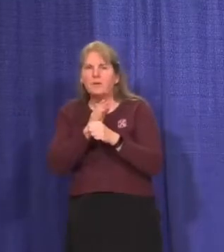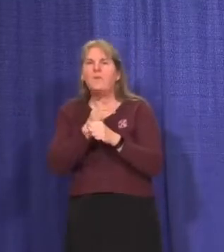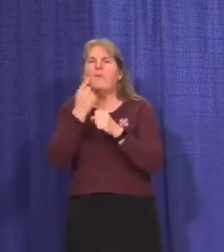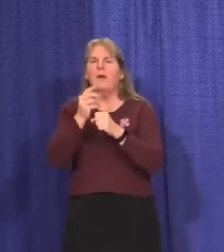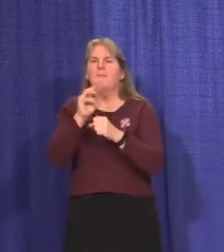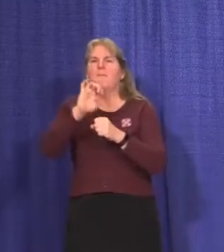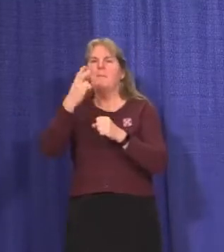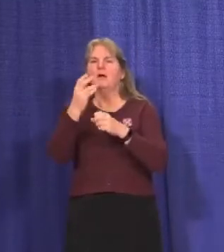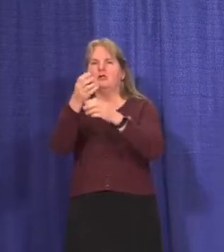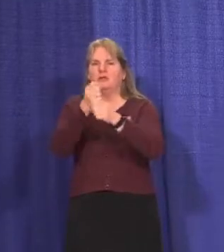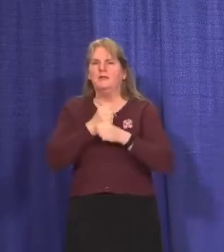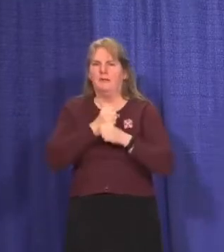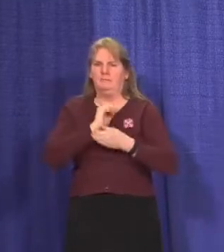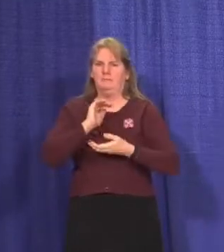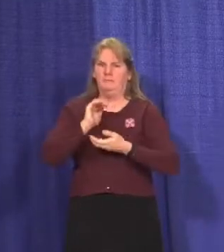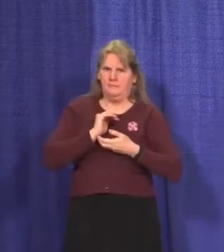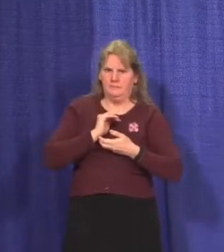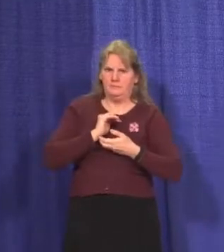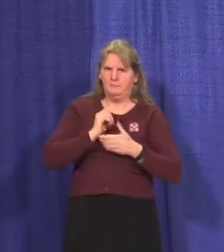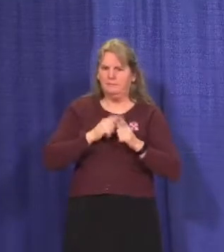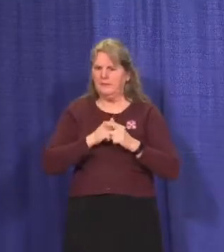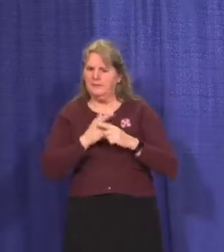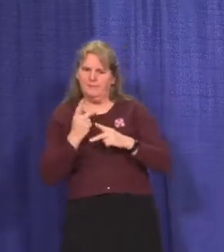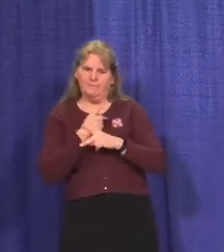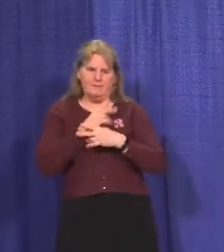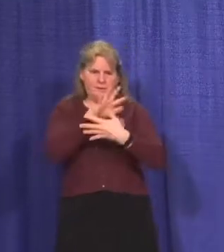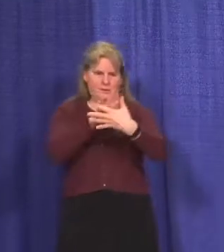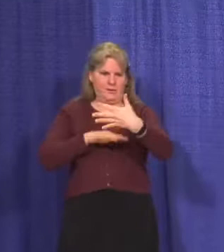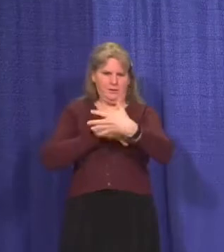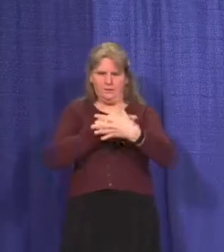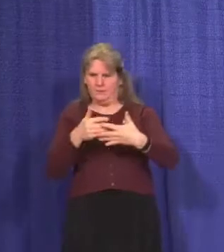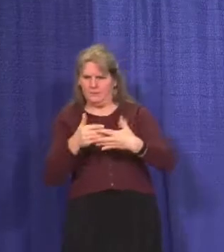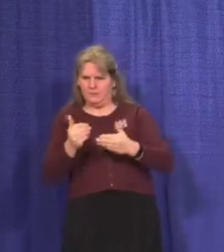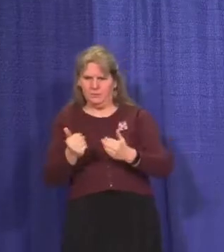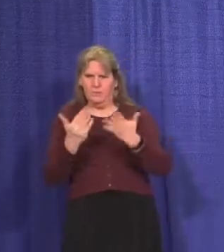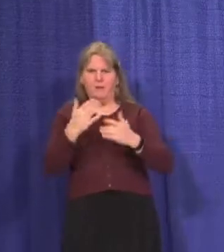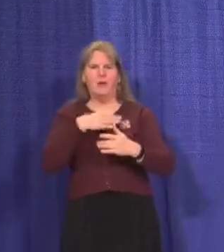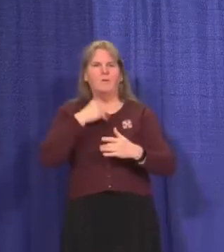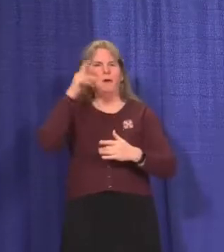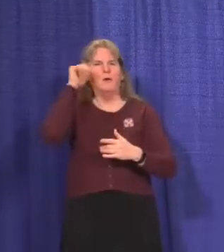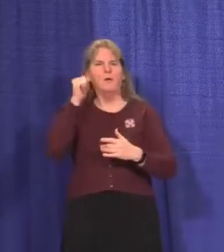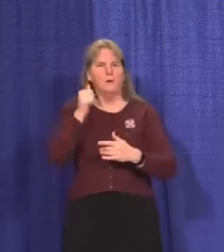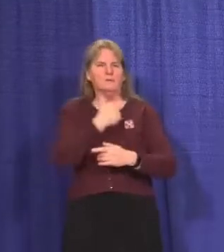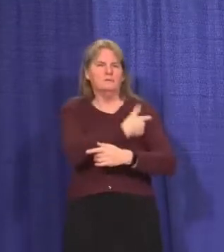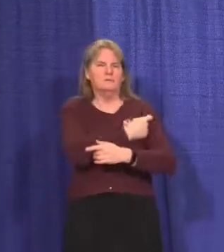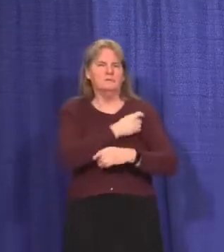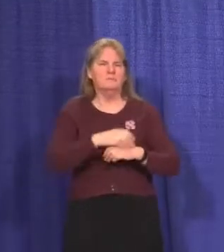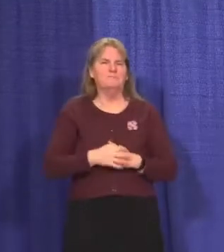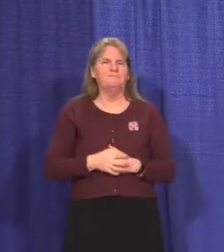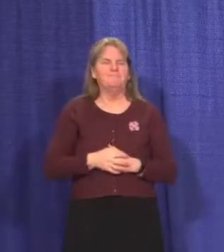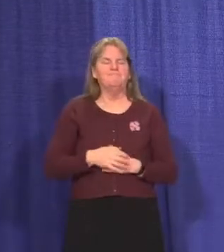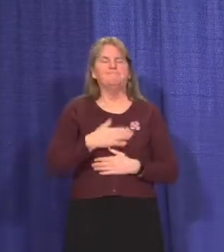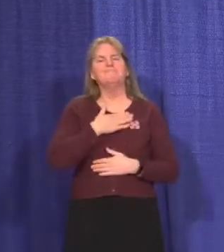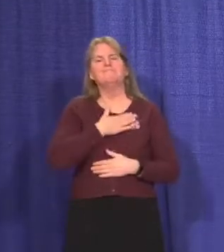can proceed with the Whitehorse public clinics. I appreciate your collective patience as we await for the